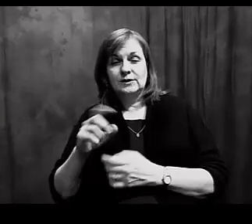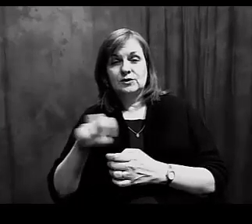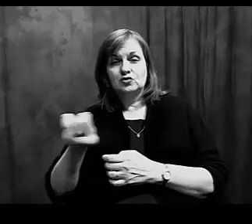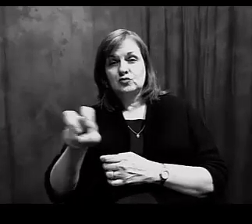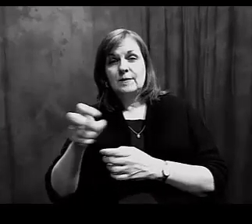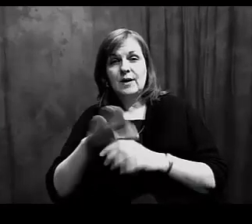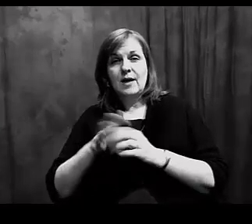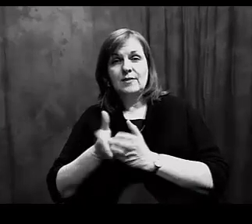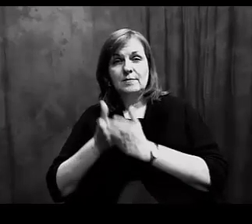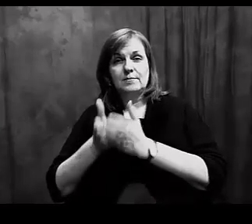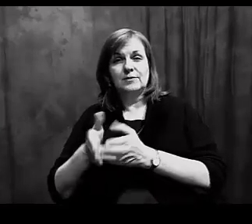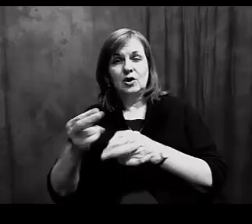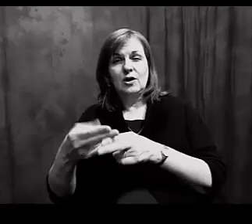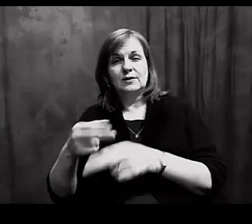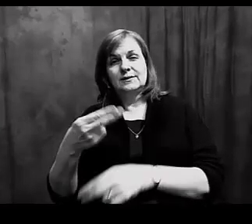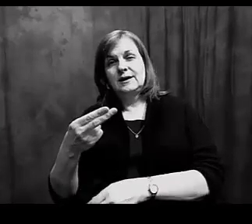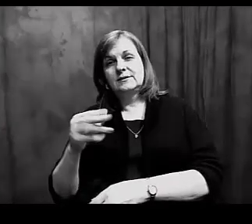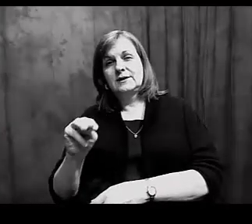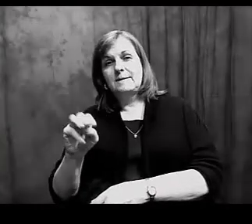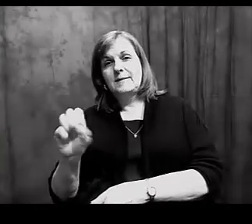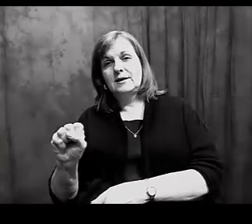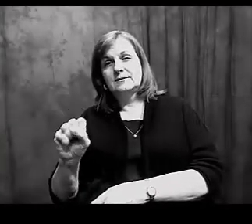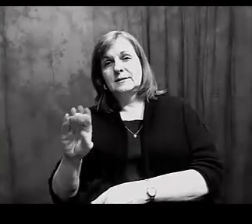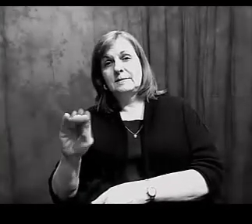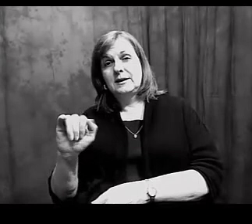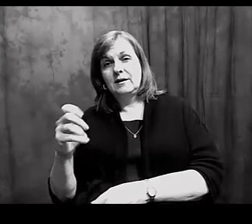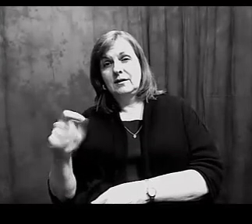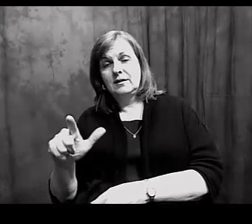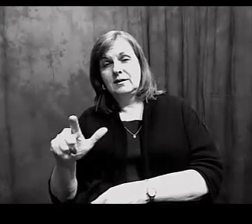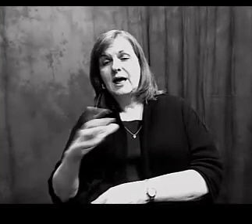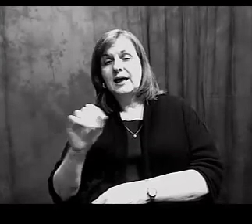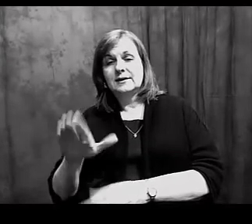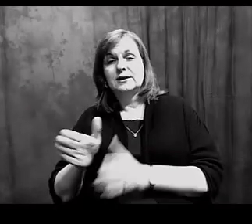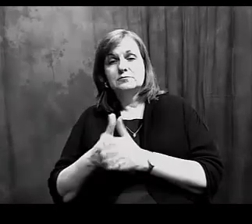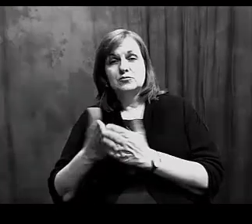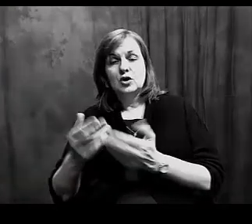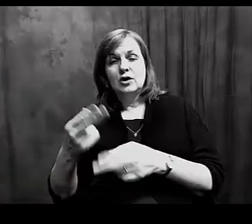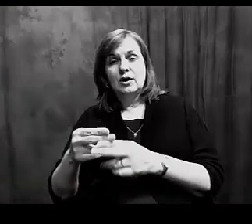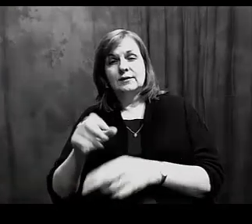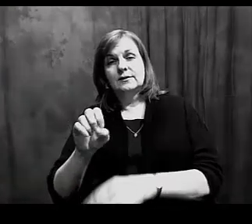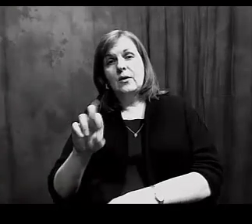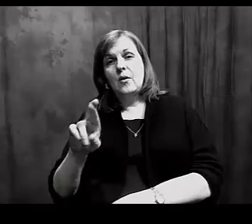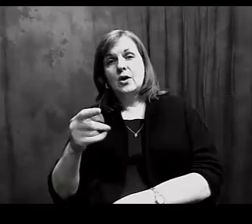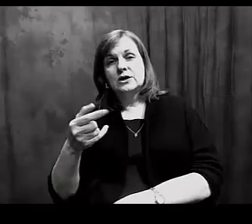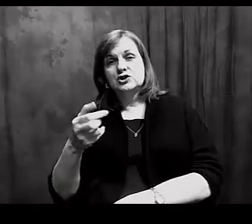HMS Beagle and his publication of "on the origin of species"